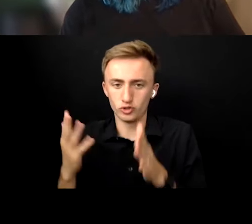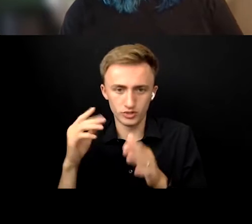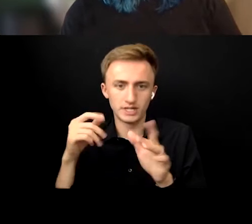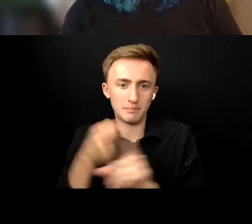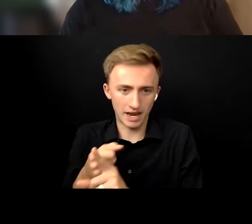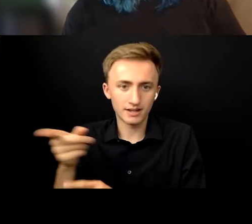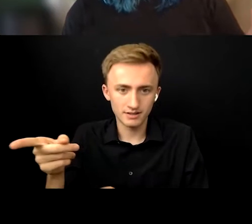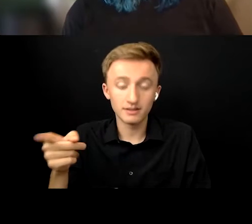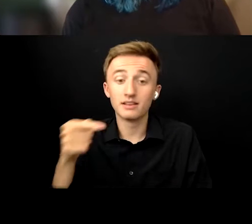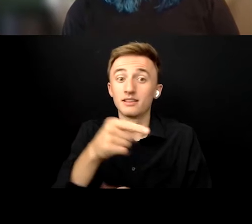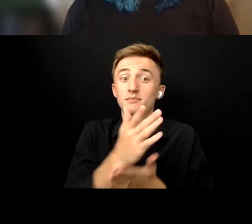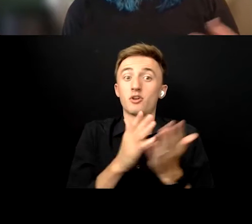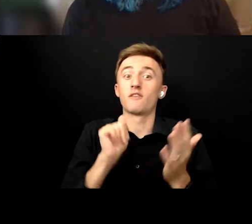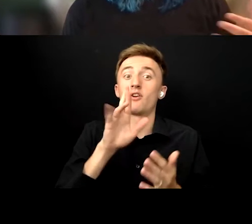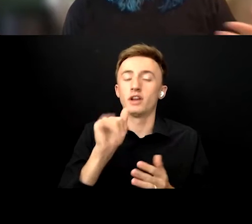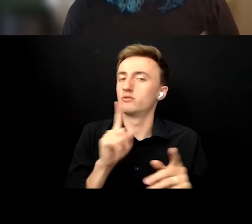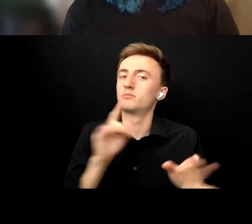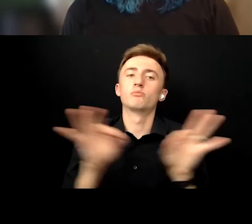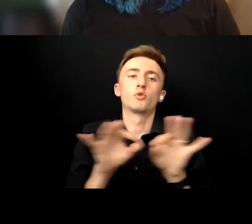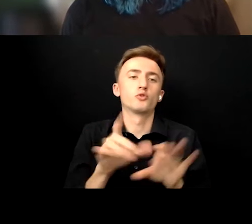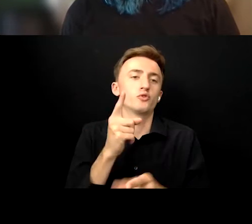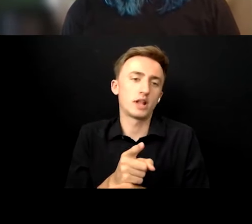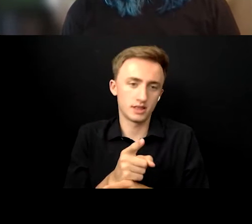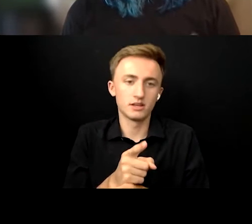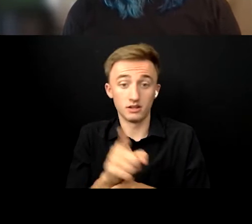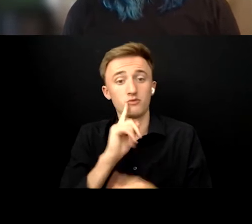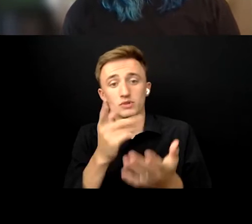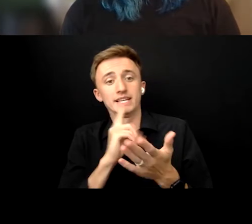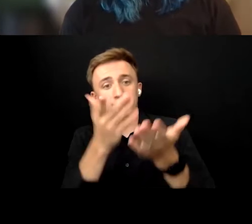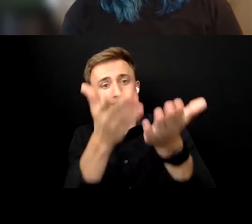important to do correctly and that it exists here because it is describing really complex